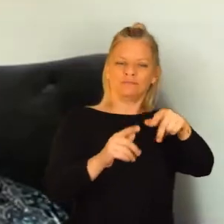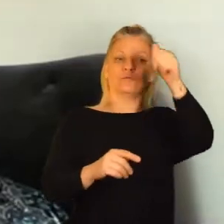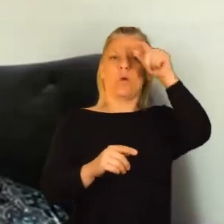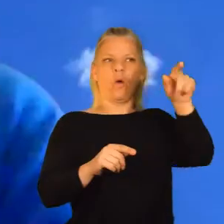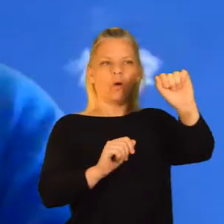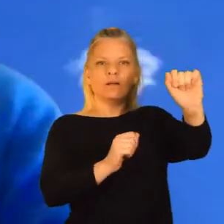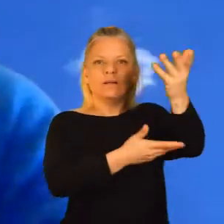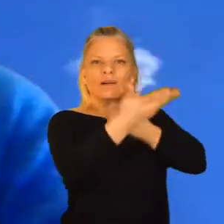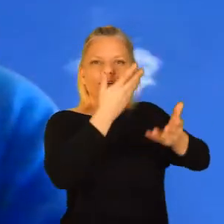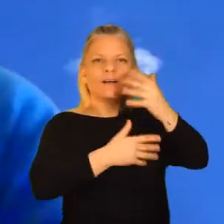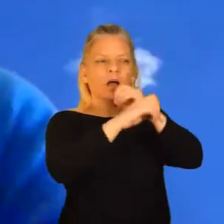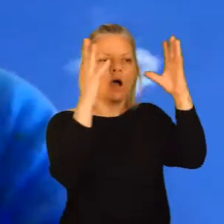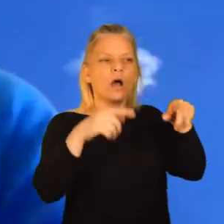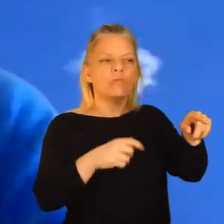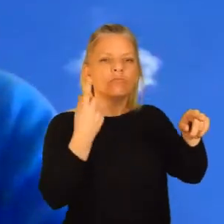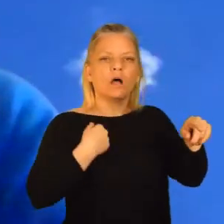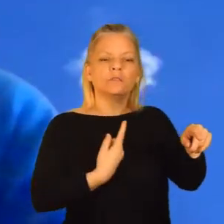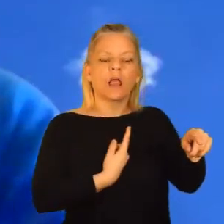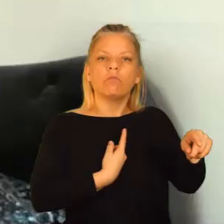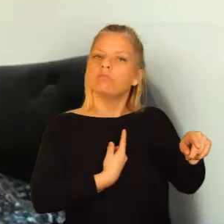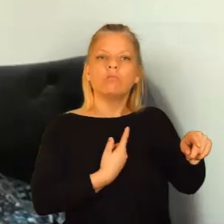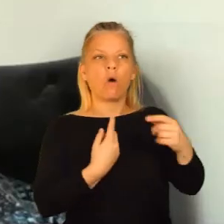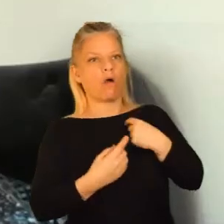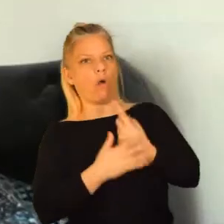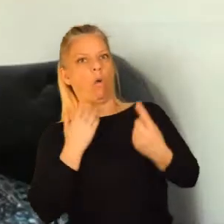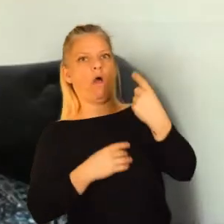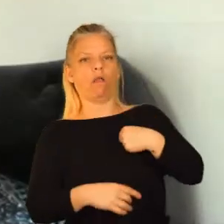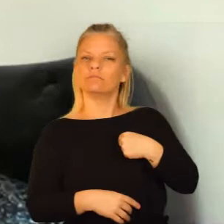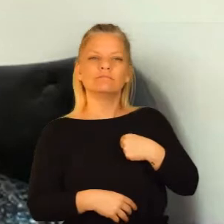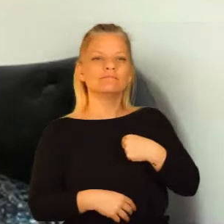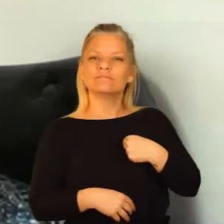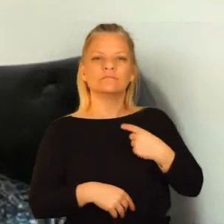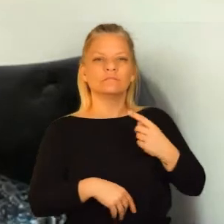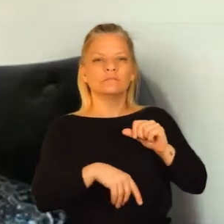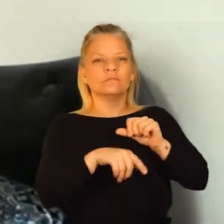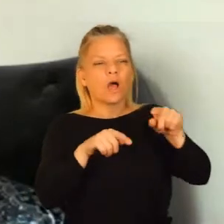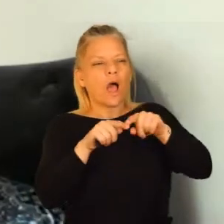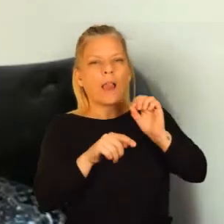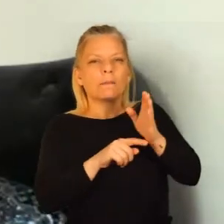not on my own. That's it. So after a little time of going to it I began to co-facilitate the group